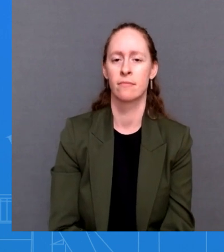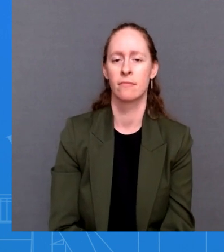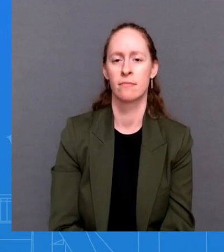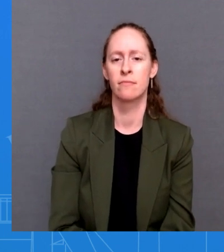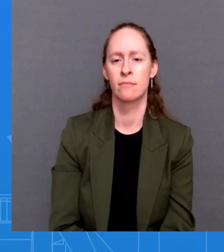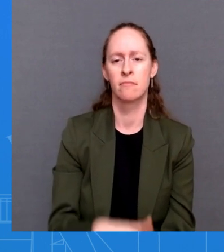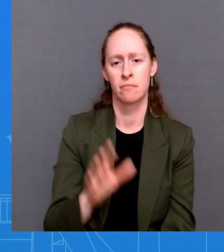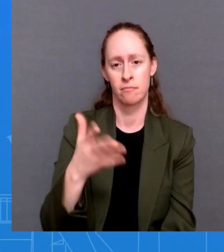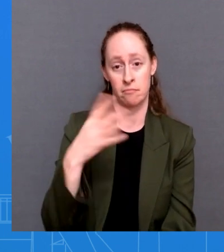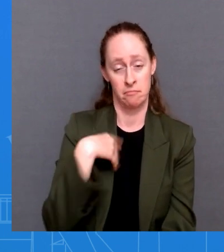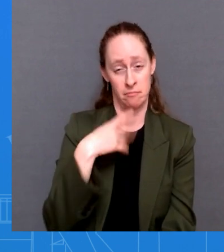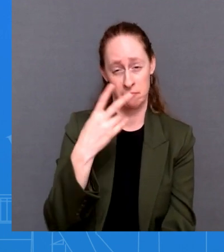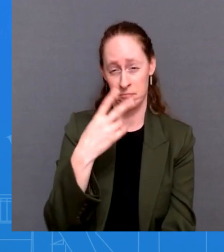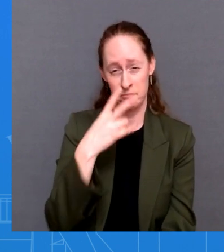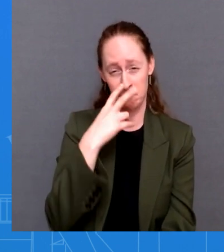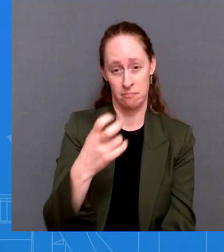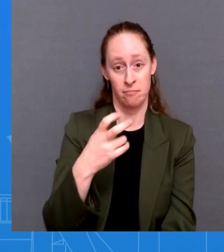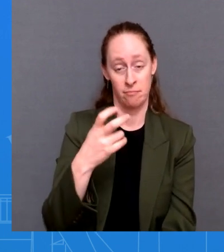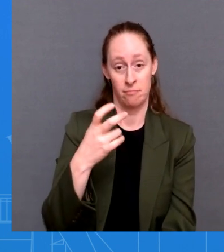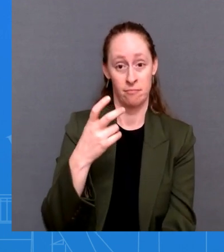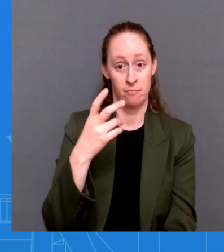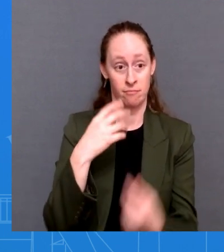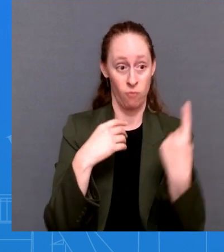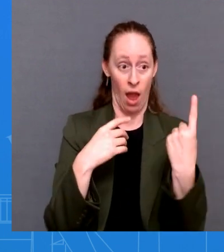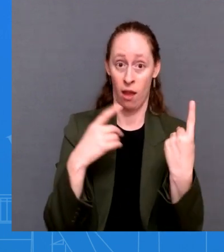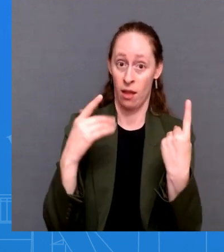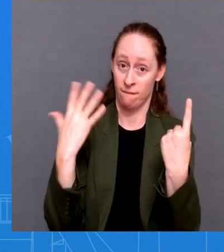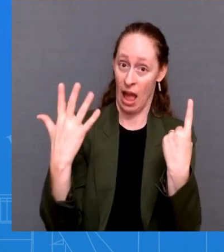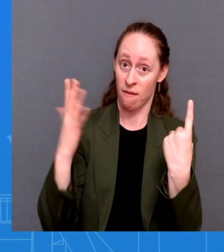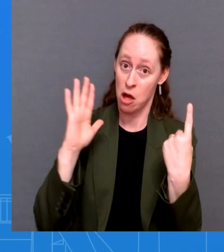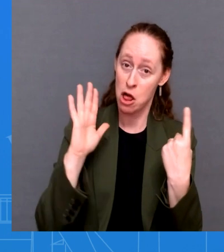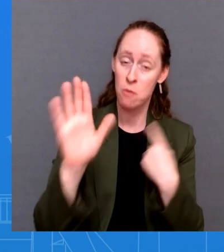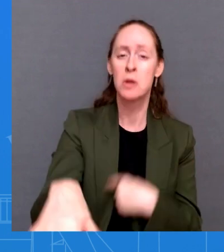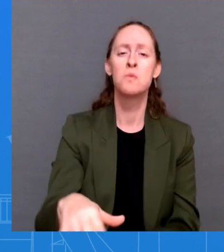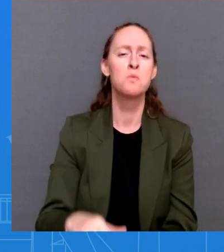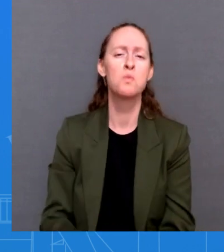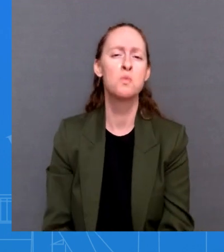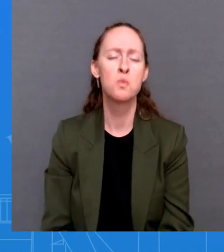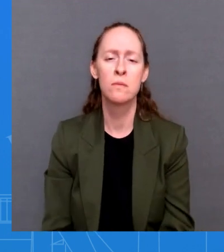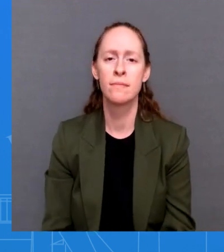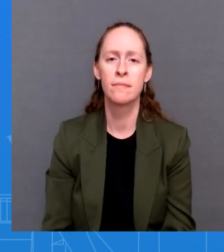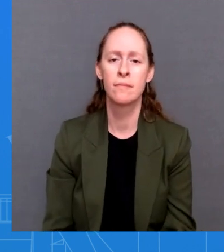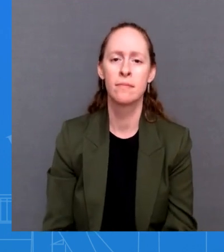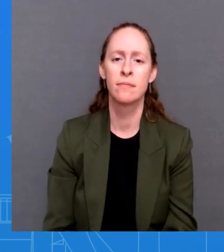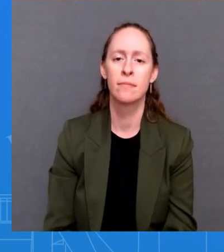Dr. Daskalakis: And I'll just add that to that. The feedback is actually I was very important and we're really trying to shift the thinking away